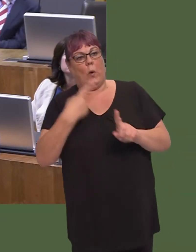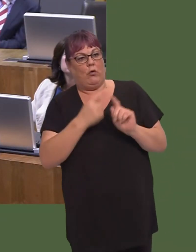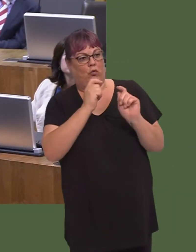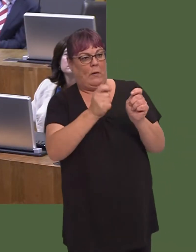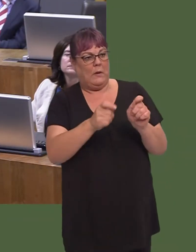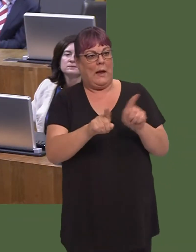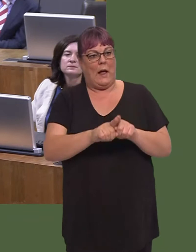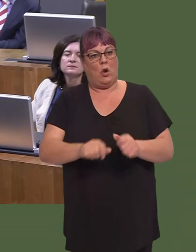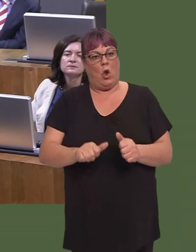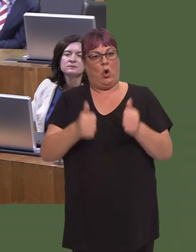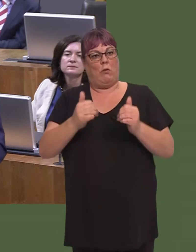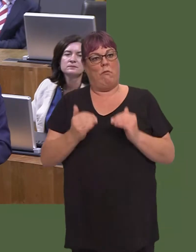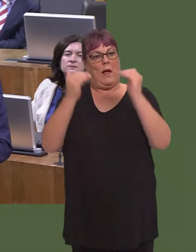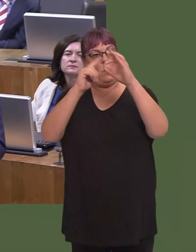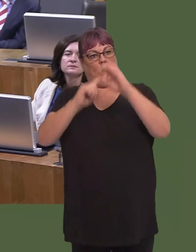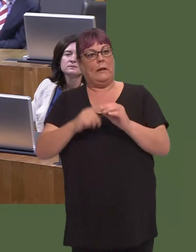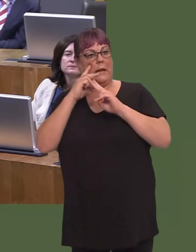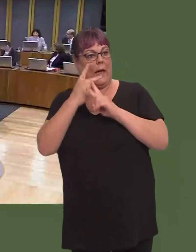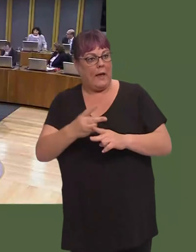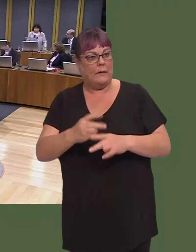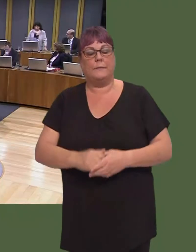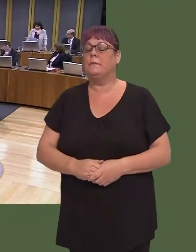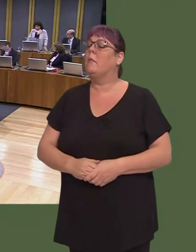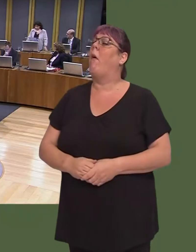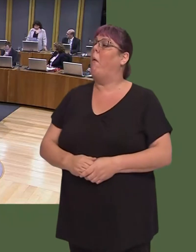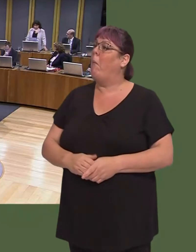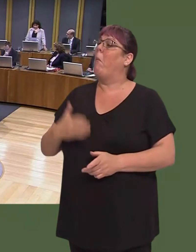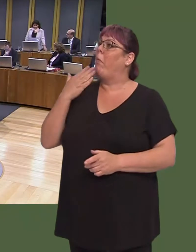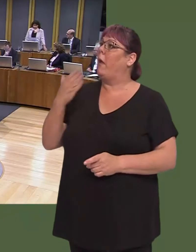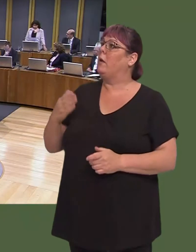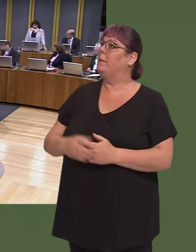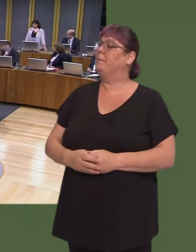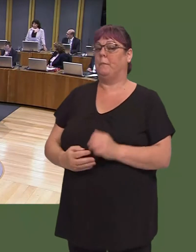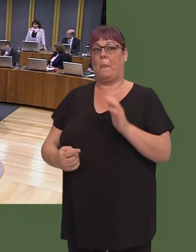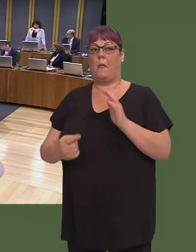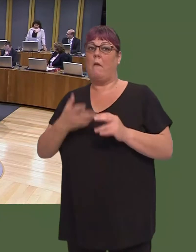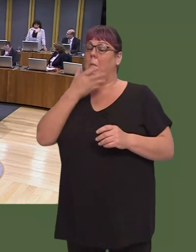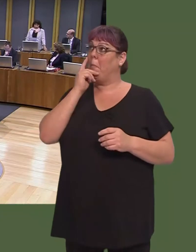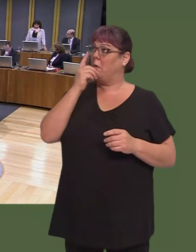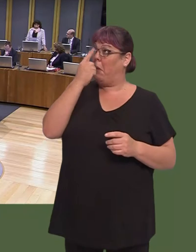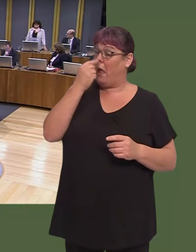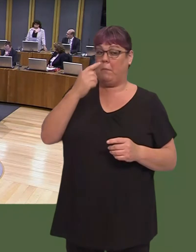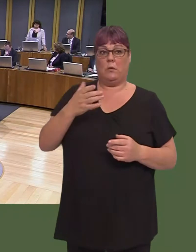myself now, addressed not to me but to this individual at my address. So, no-one can escape